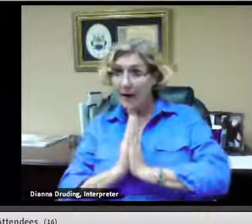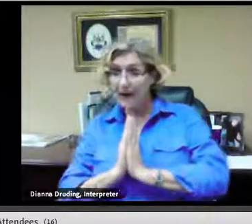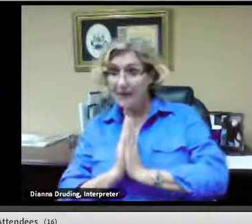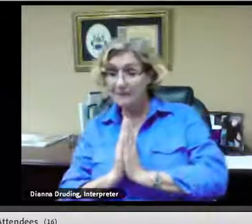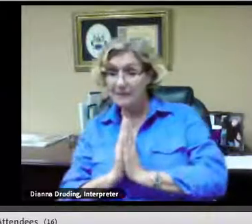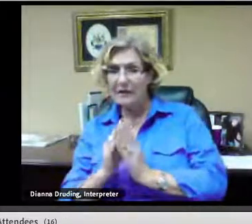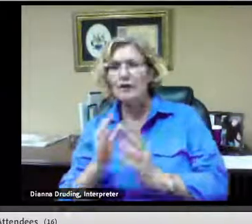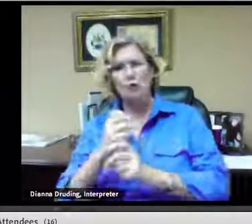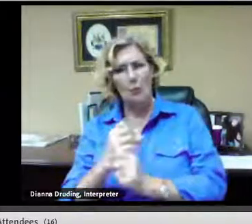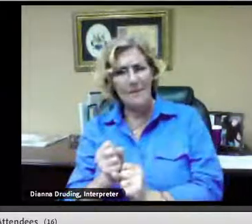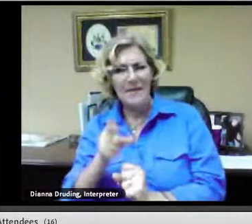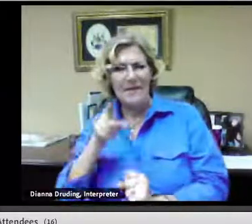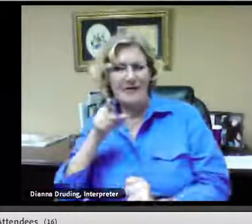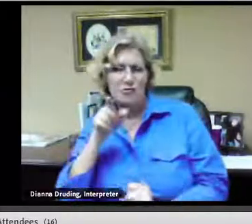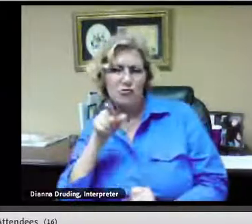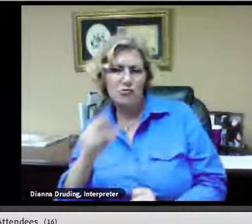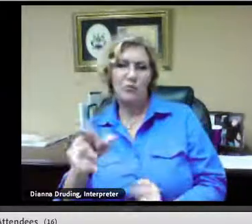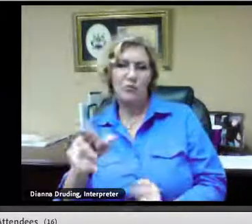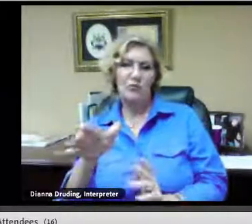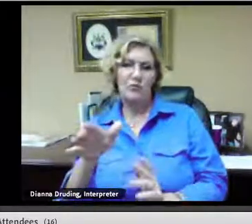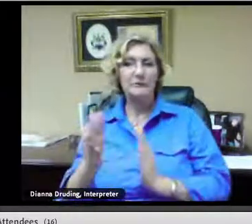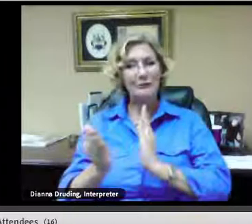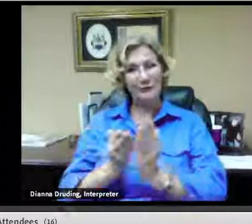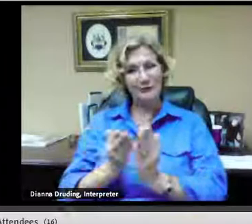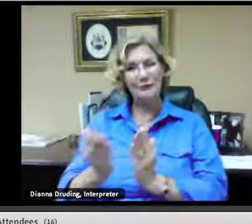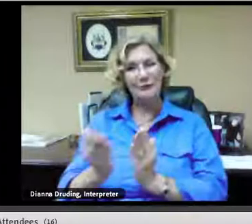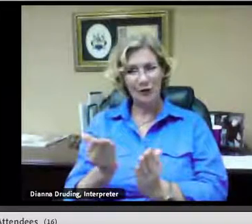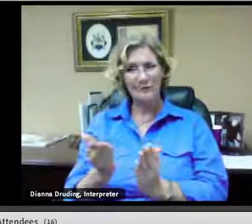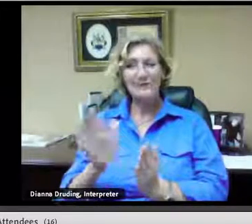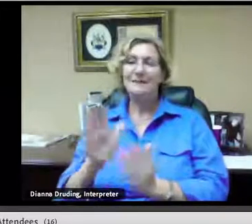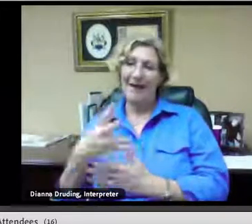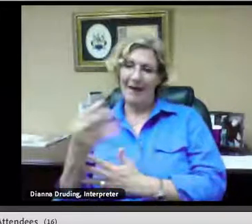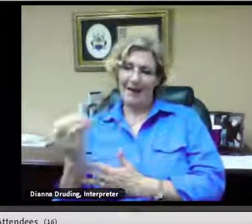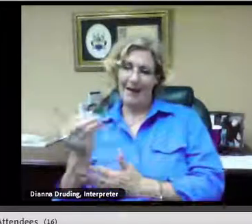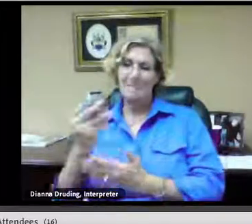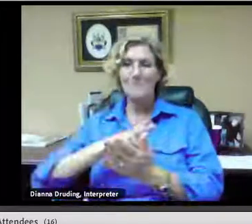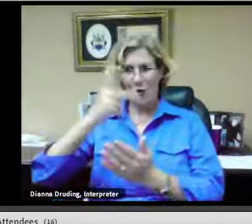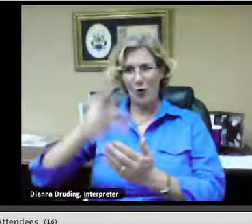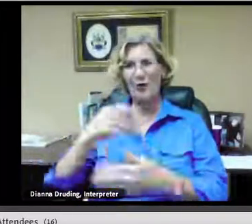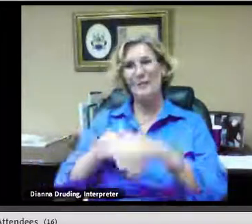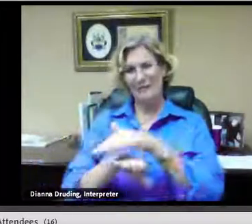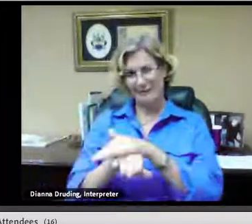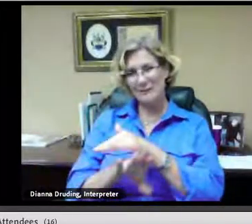your services and your programs more accessible? So really, I just want to repeat that again.